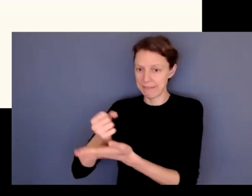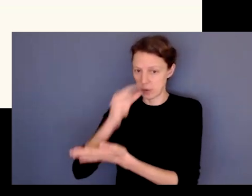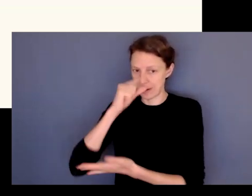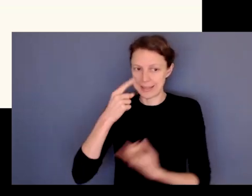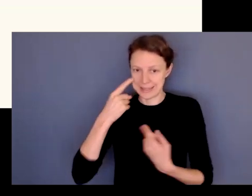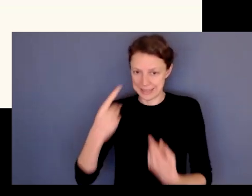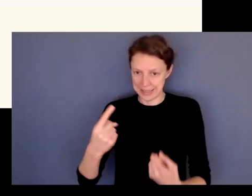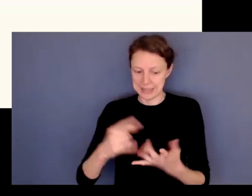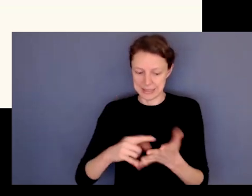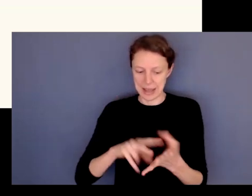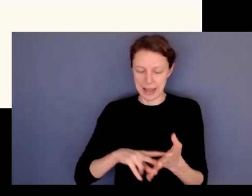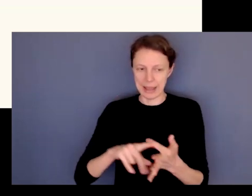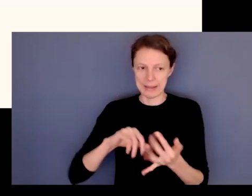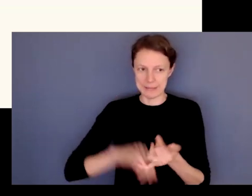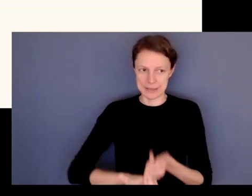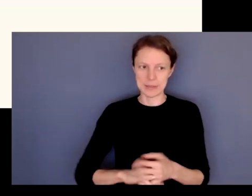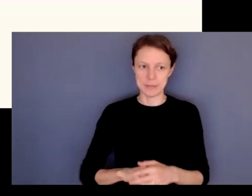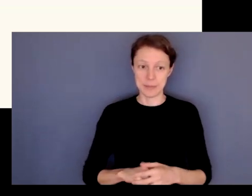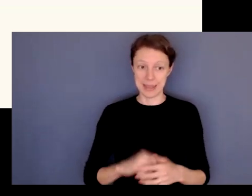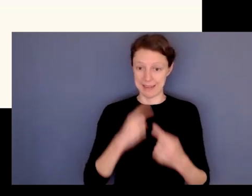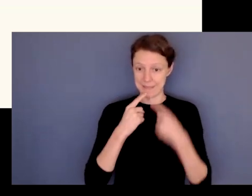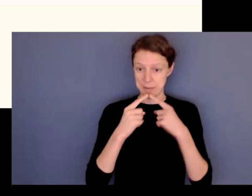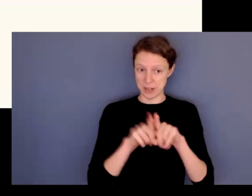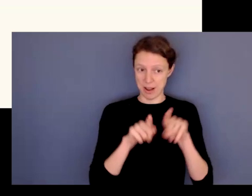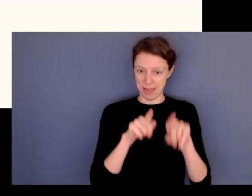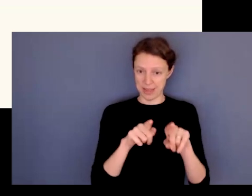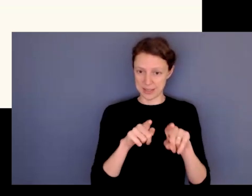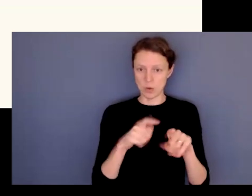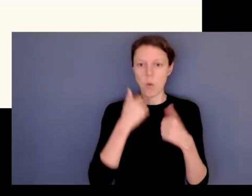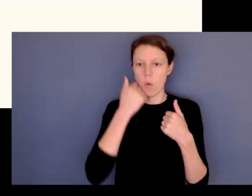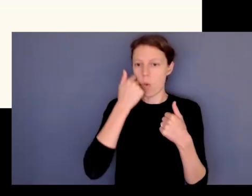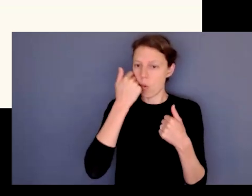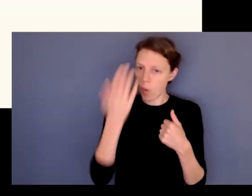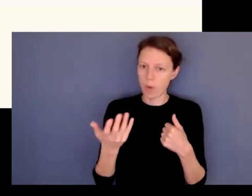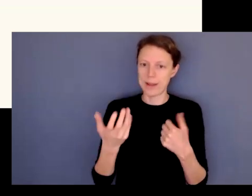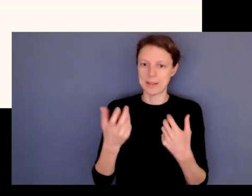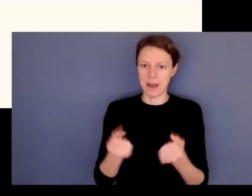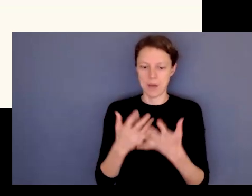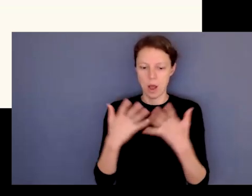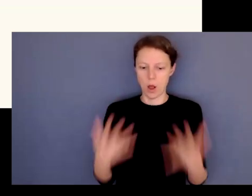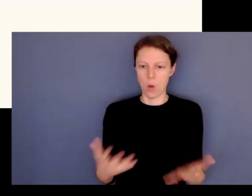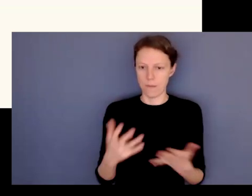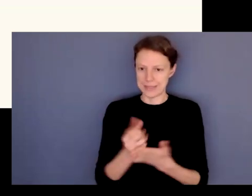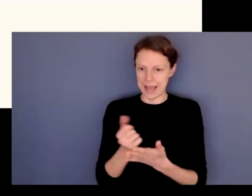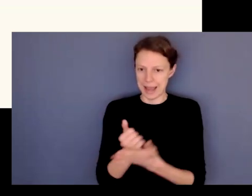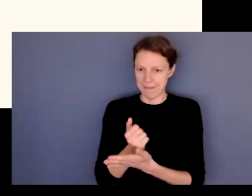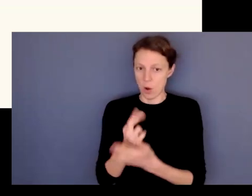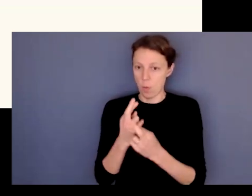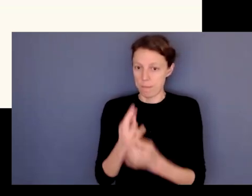a single page, in a really concise, easy way, always gets a lot of saves, which hopefully means it's serving its purpose.